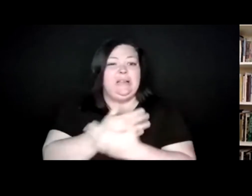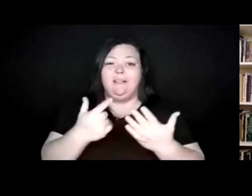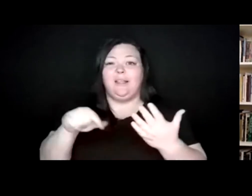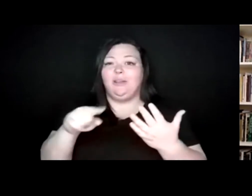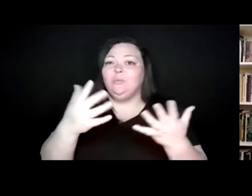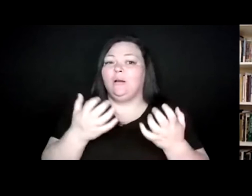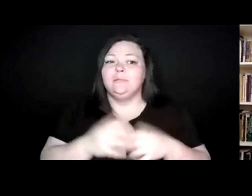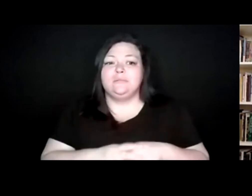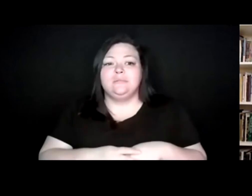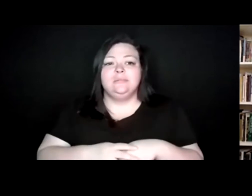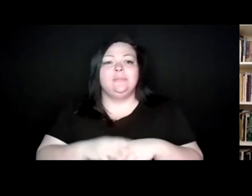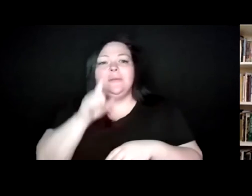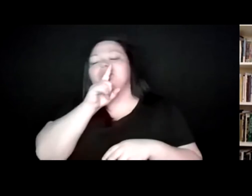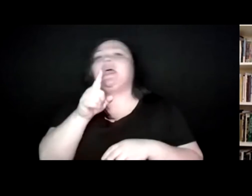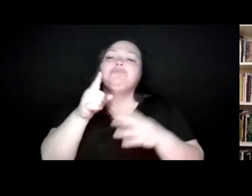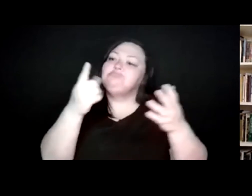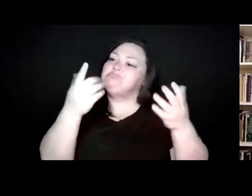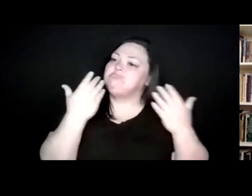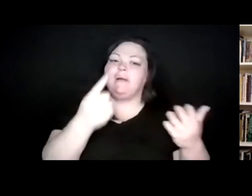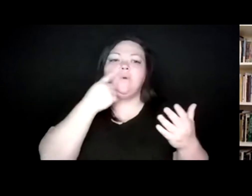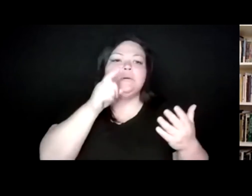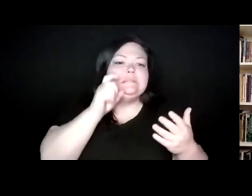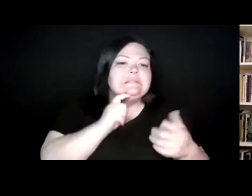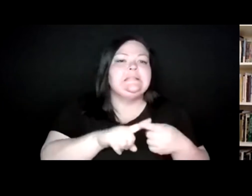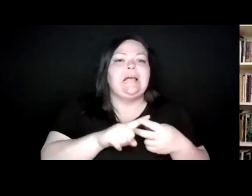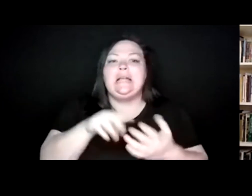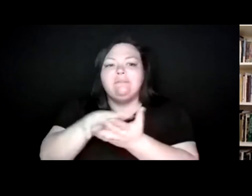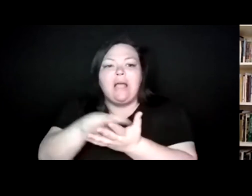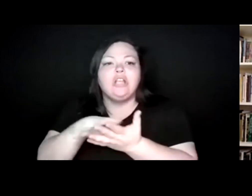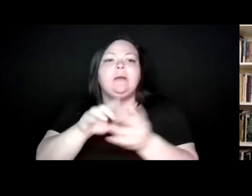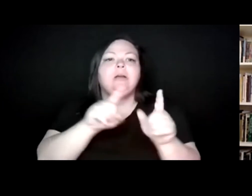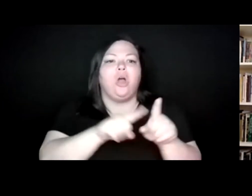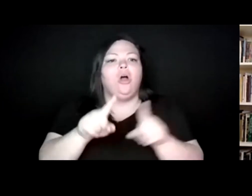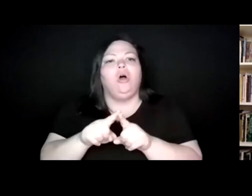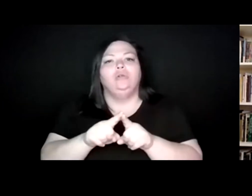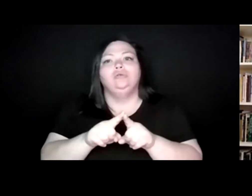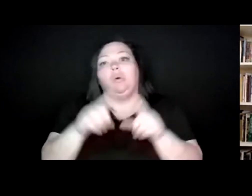They are up on sexual favors, cordless vacuuming, / and martyring themselves by bomb.//